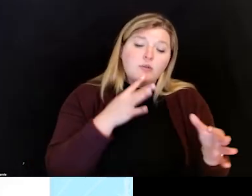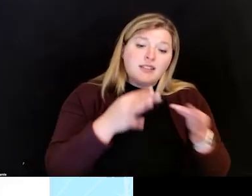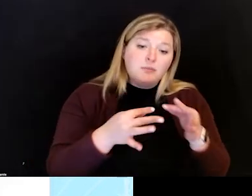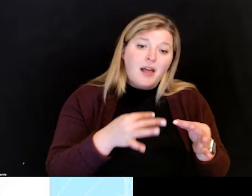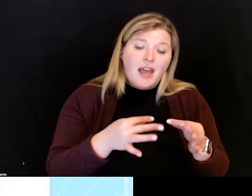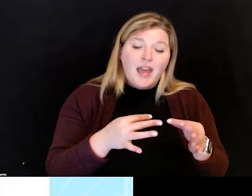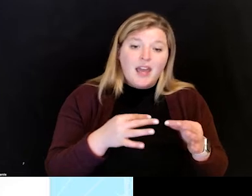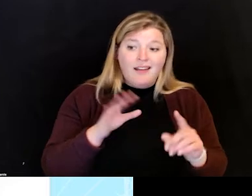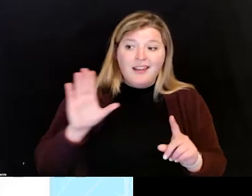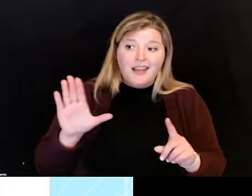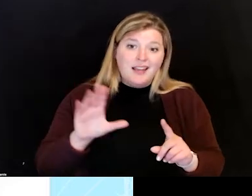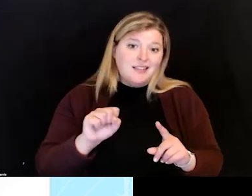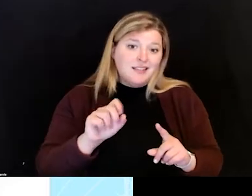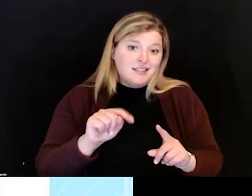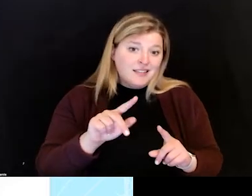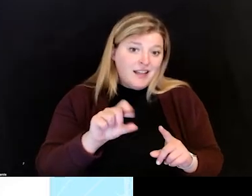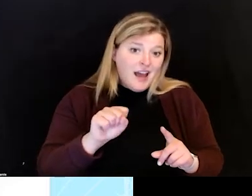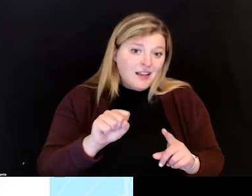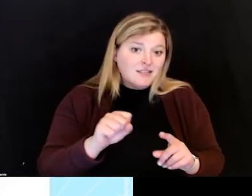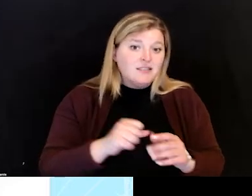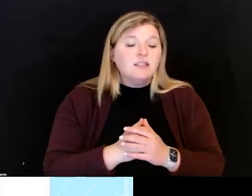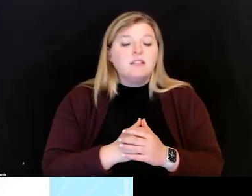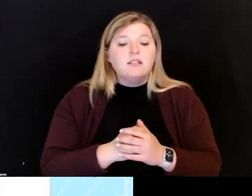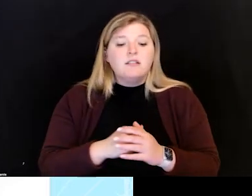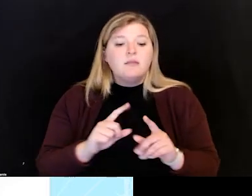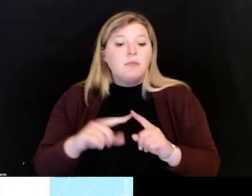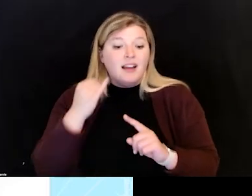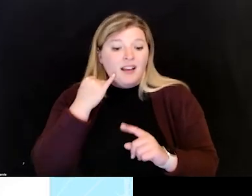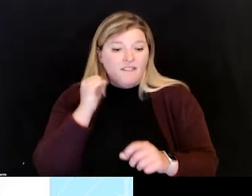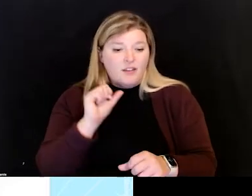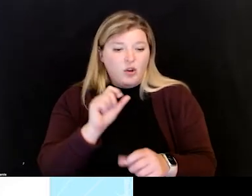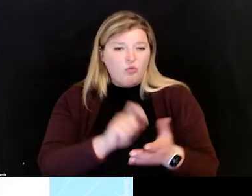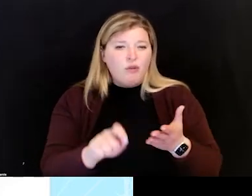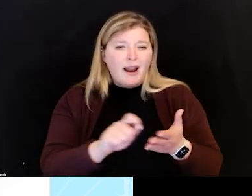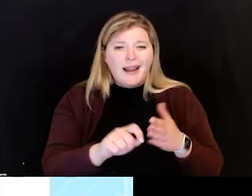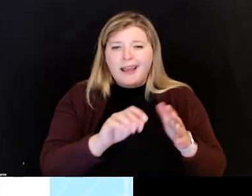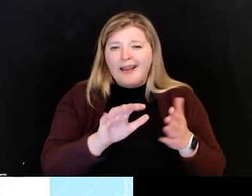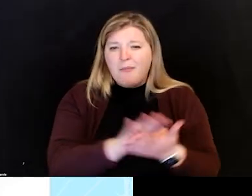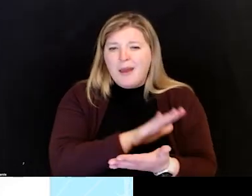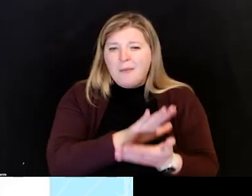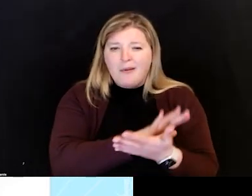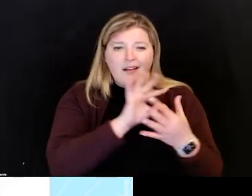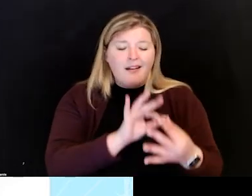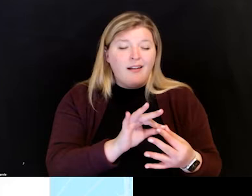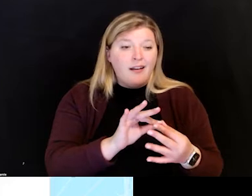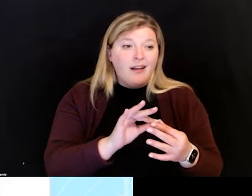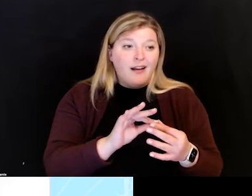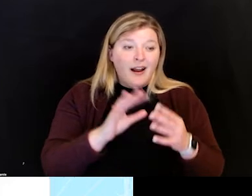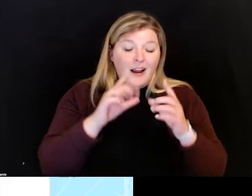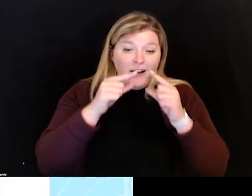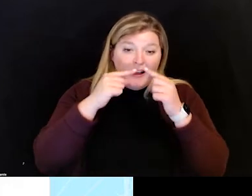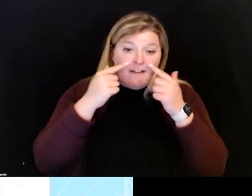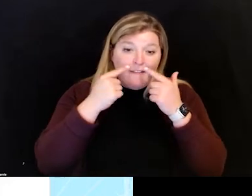But if you're writing a paper on facial hair in Major League Baseball, you're probably going to want